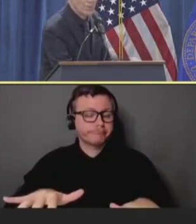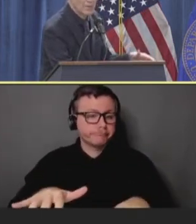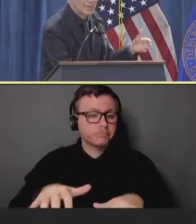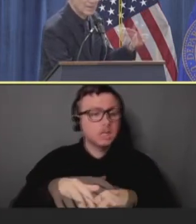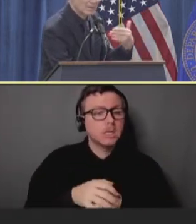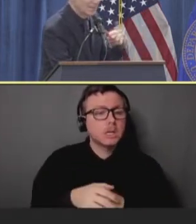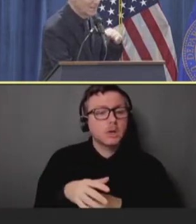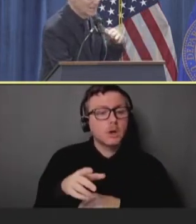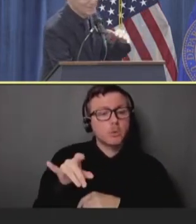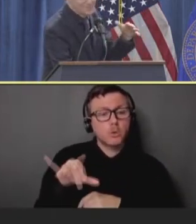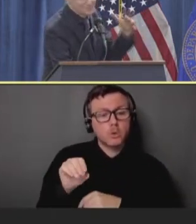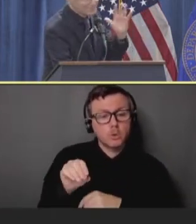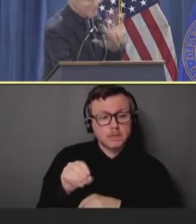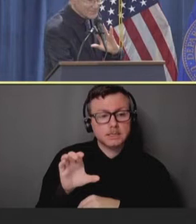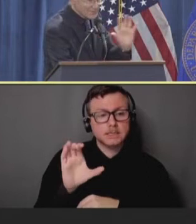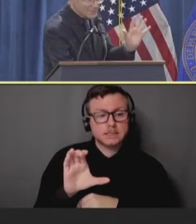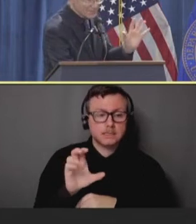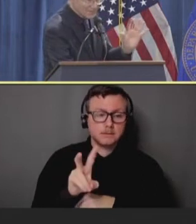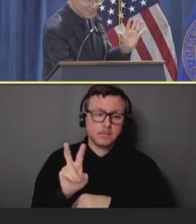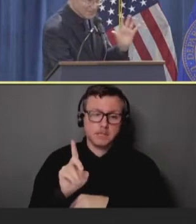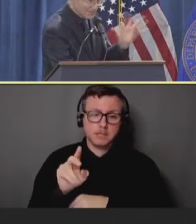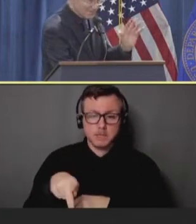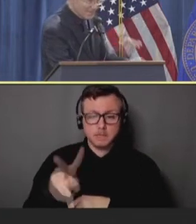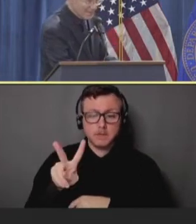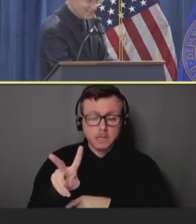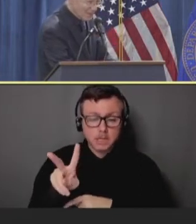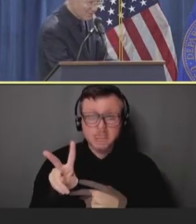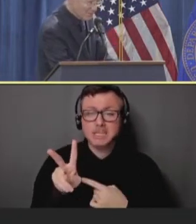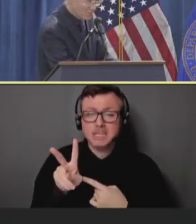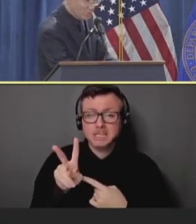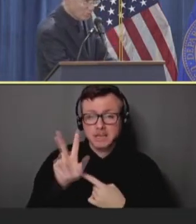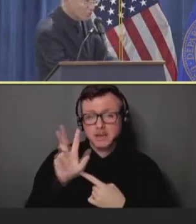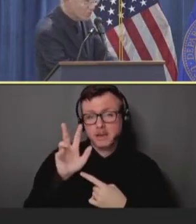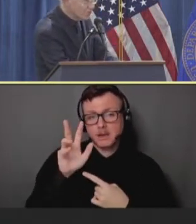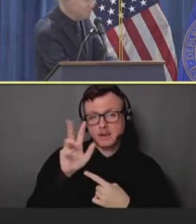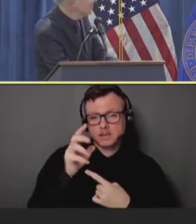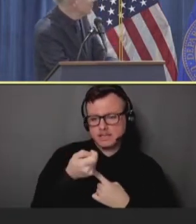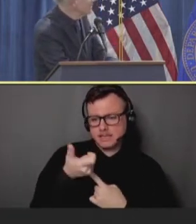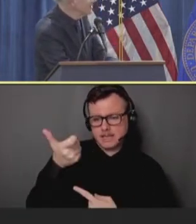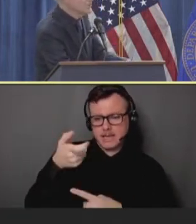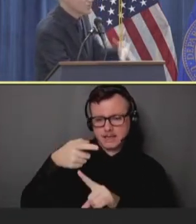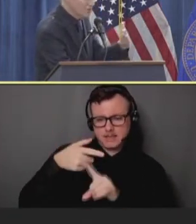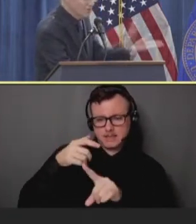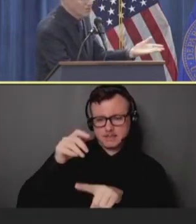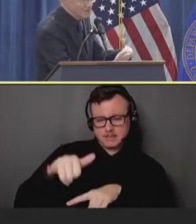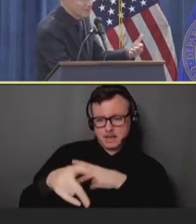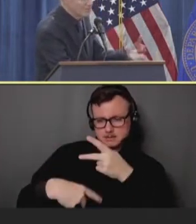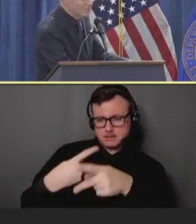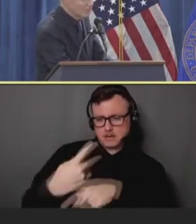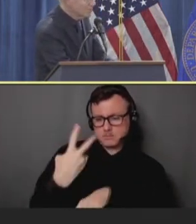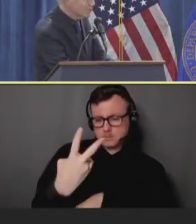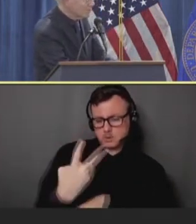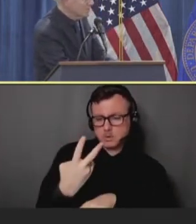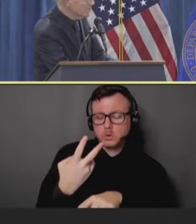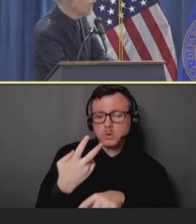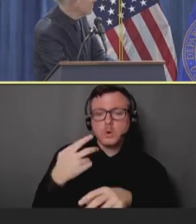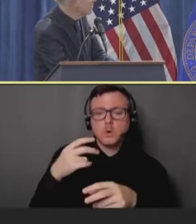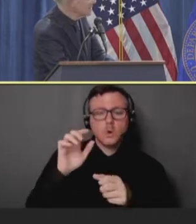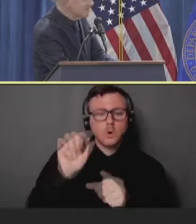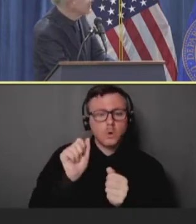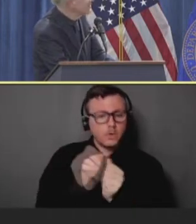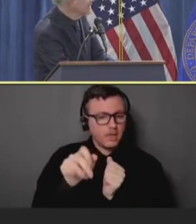when that component was removed from the vaccine or circular continued problems with type two